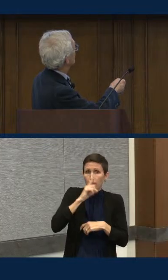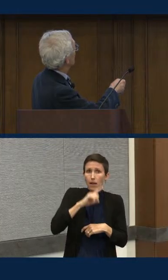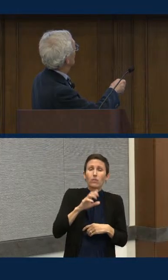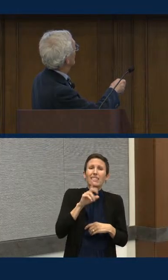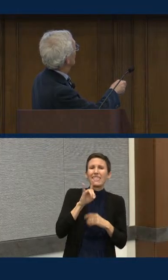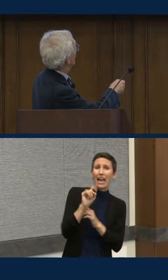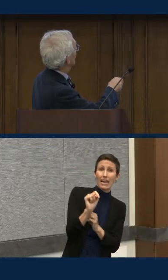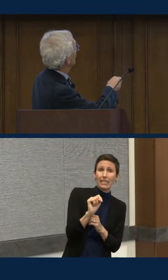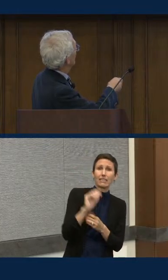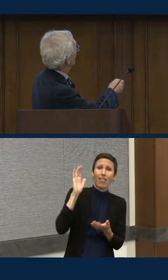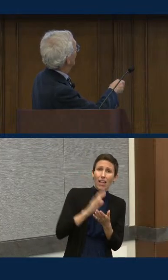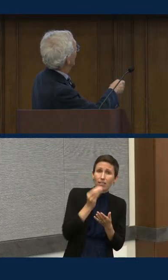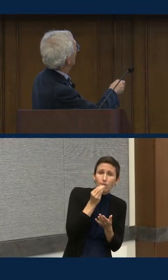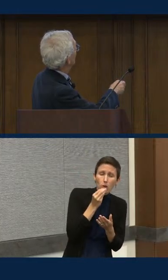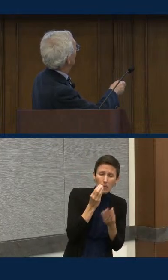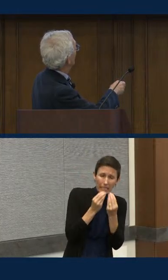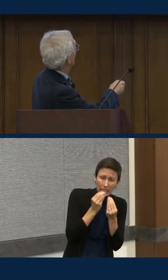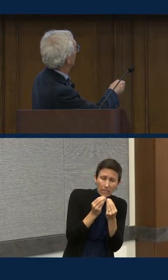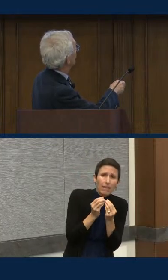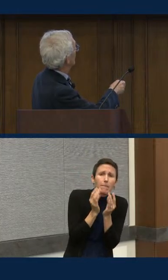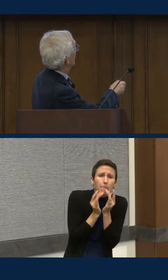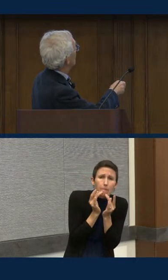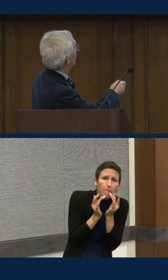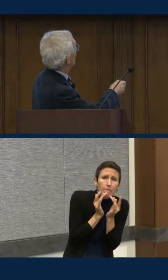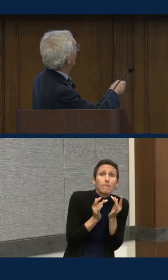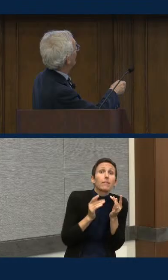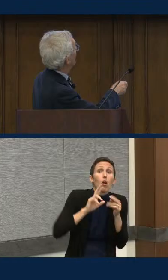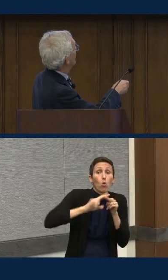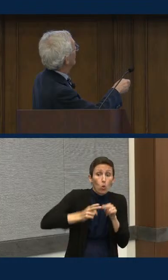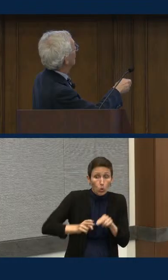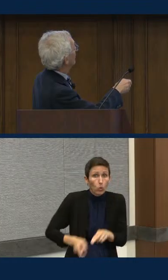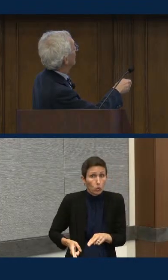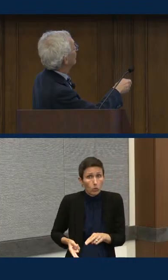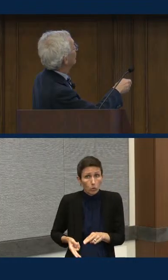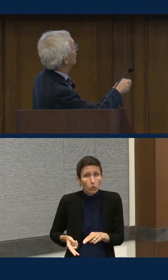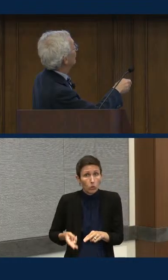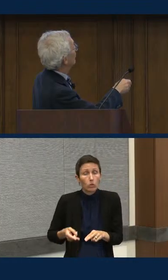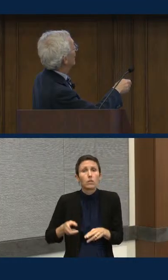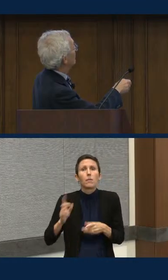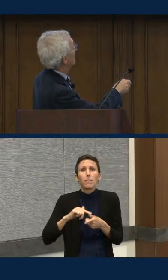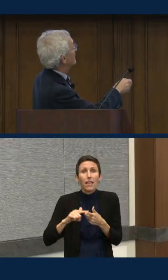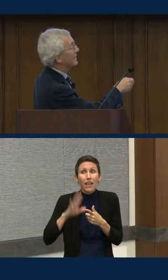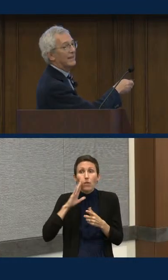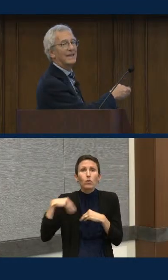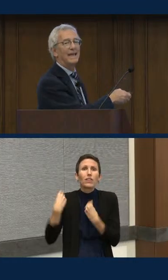in blue versus the wild type in black and lose a lot more weight